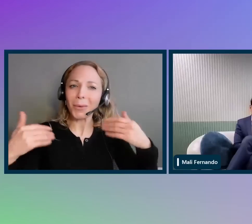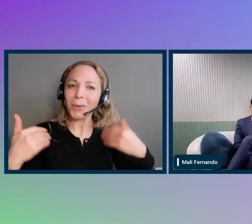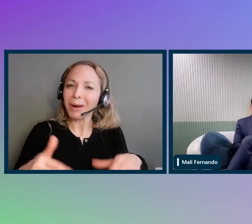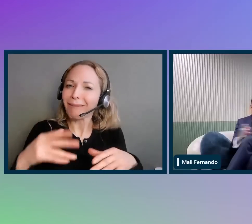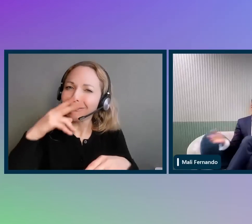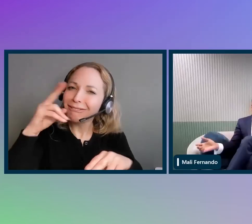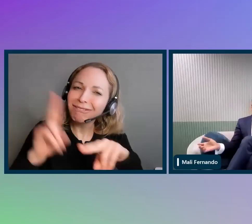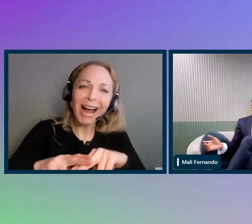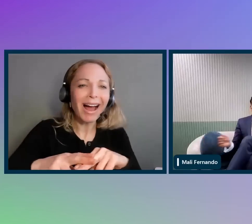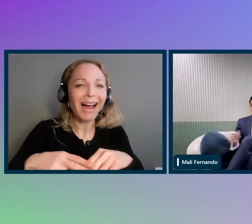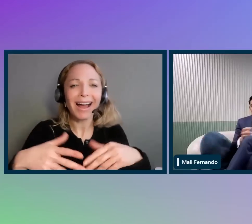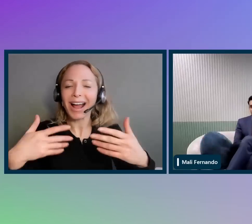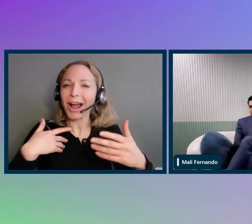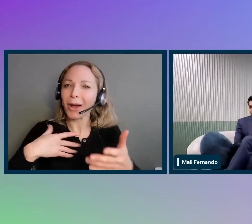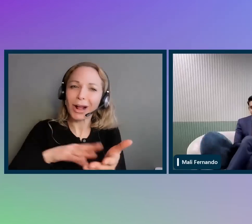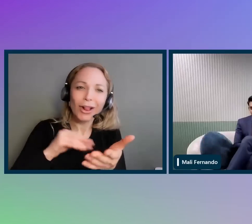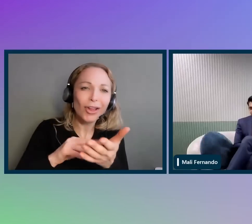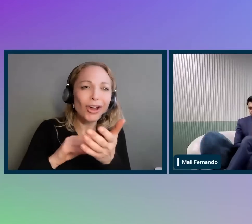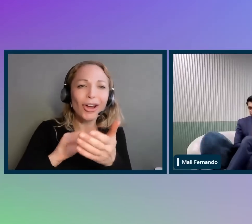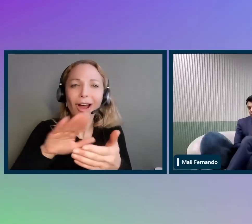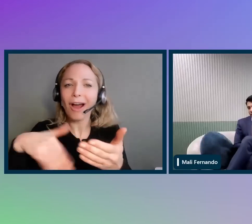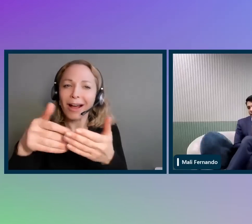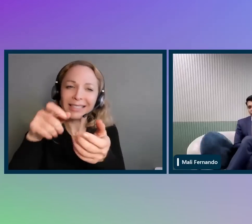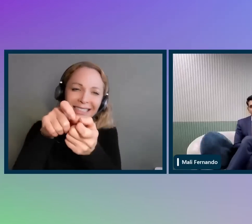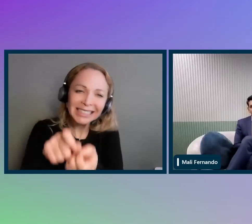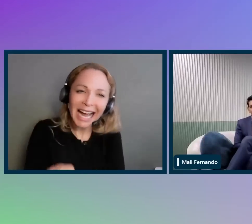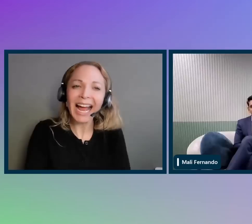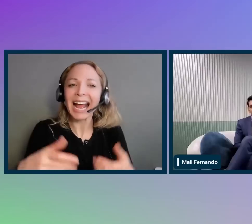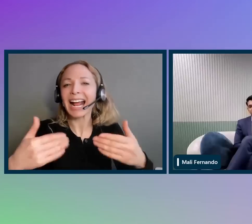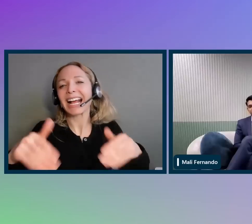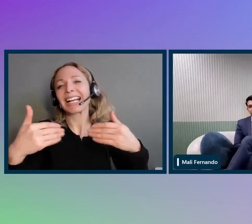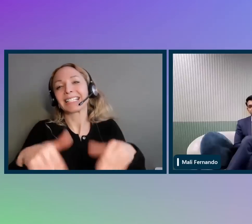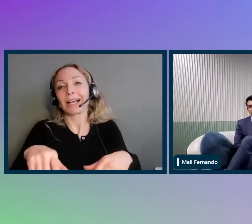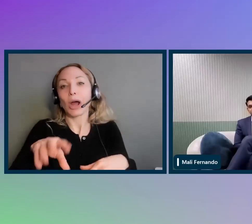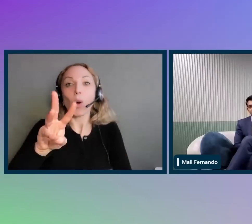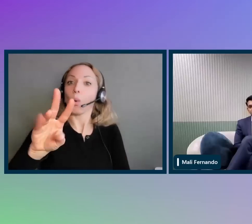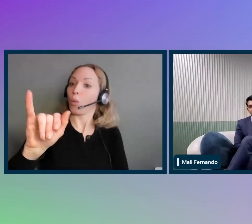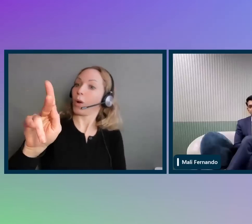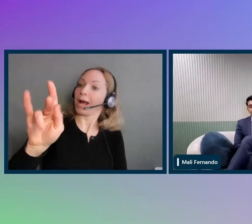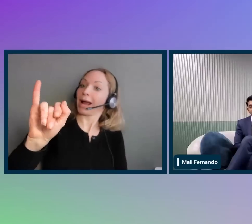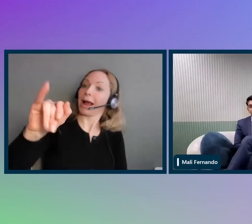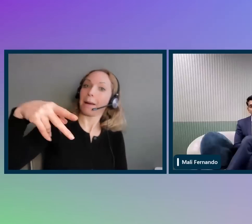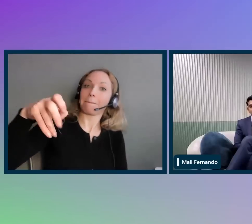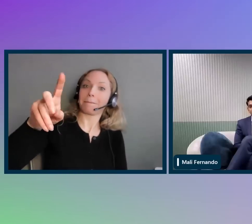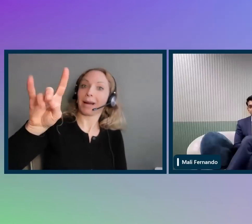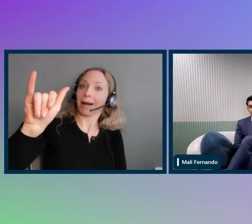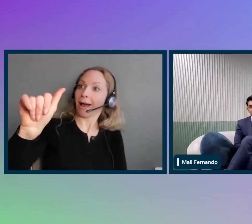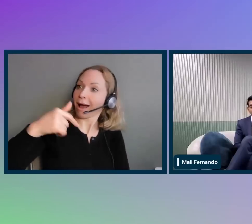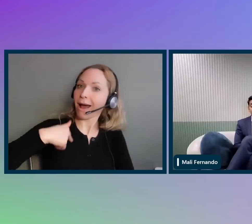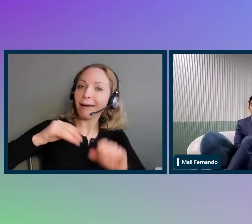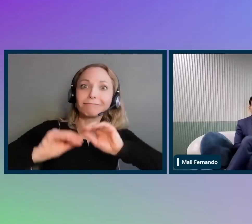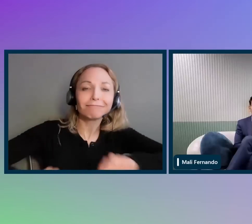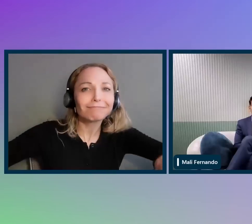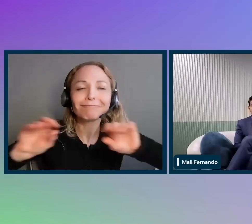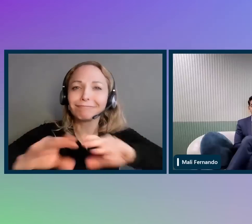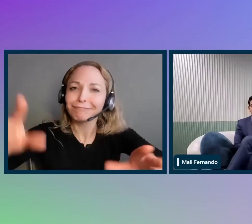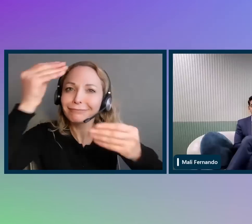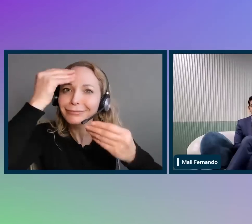Look, we'd love to share expertise, come speak to us, but if I had to offer some advice to other individuals who are trying to start